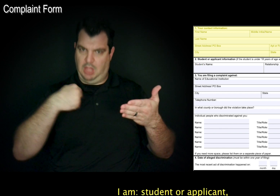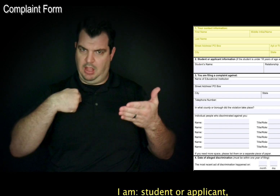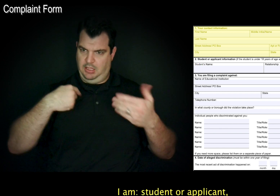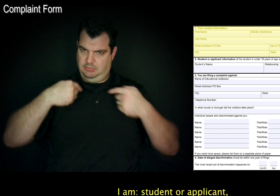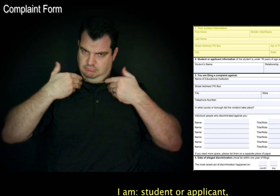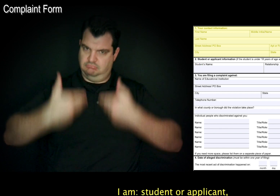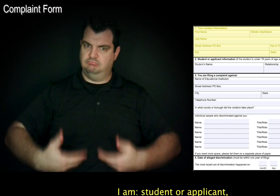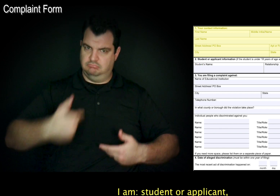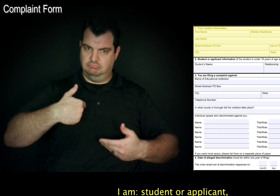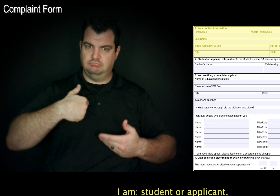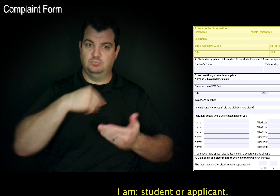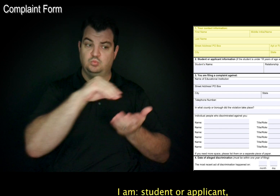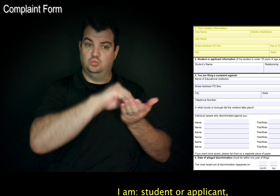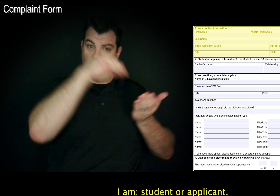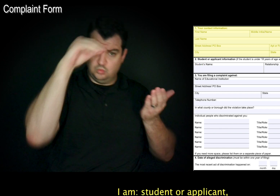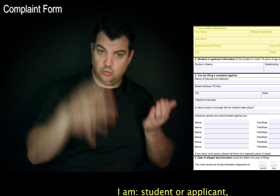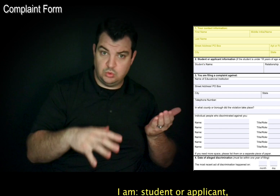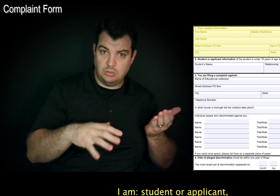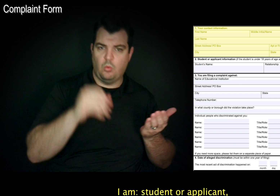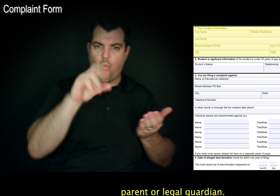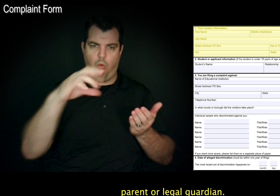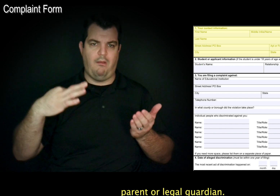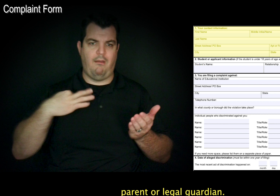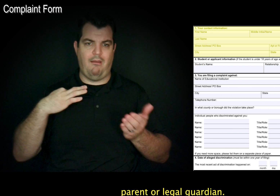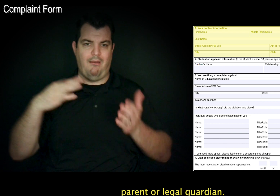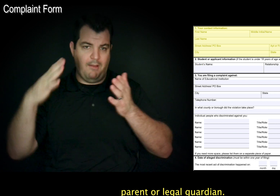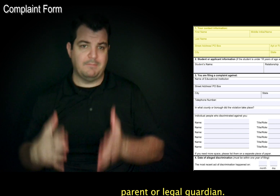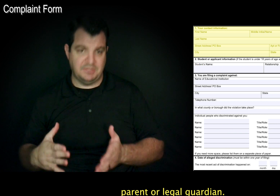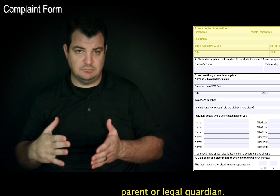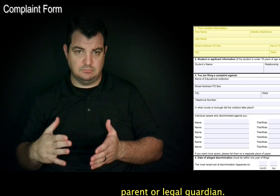I am: student or applicant, parent or legal guardian.